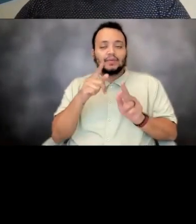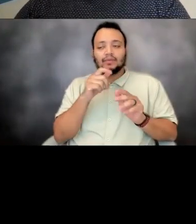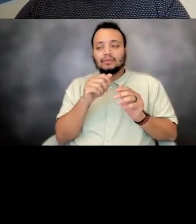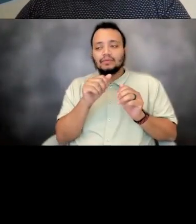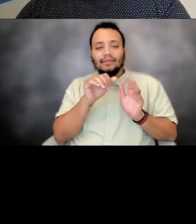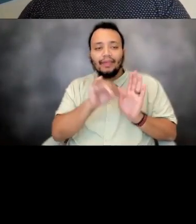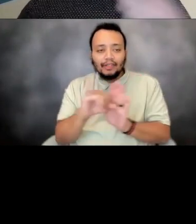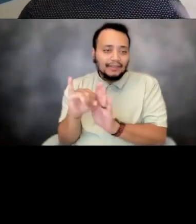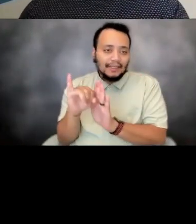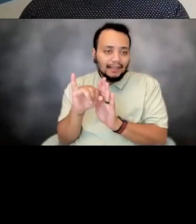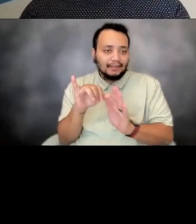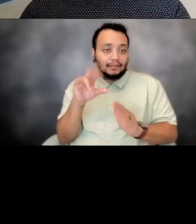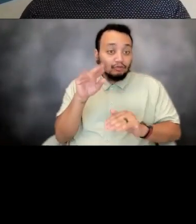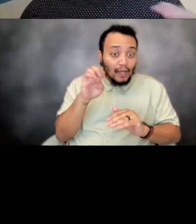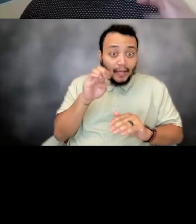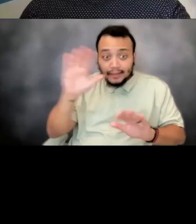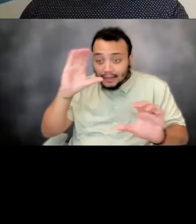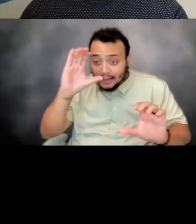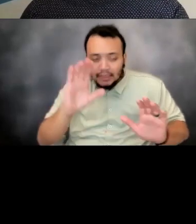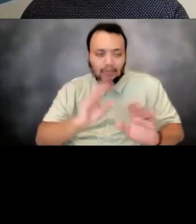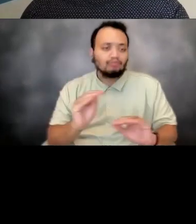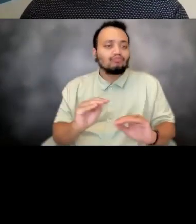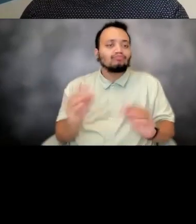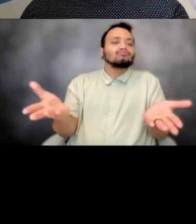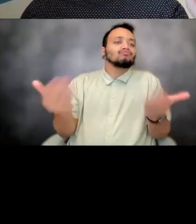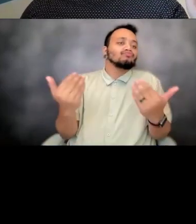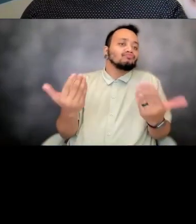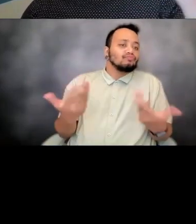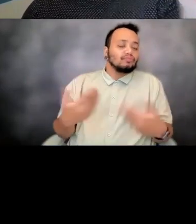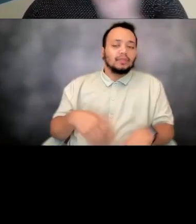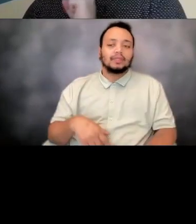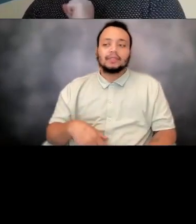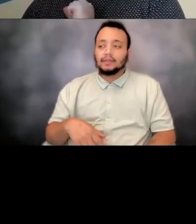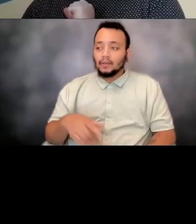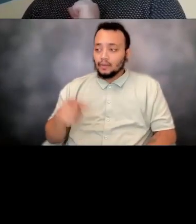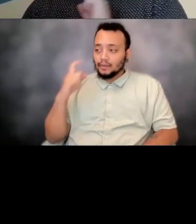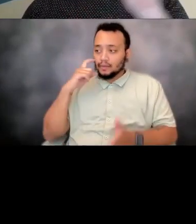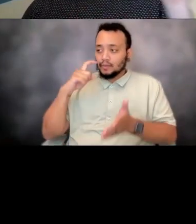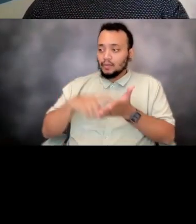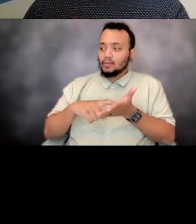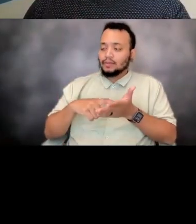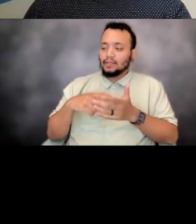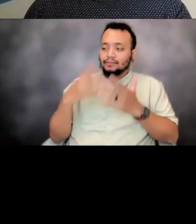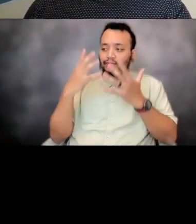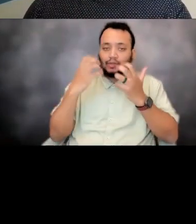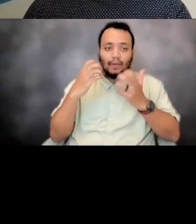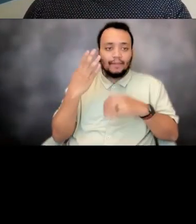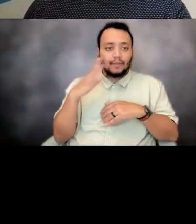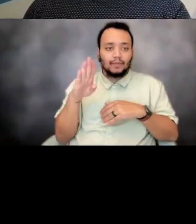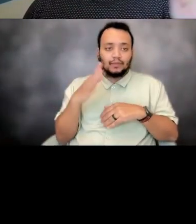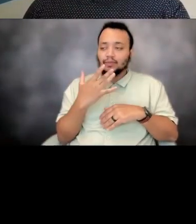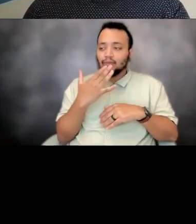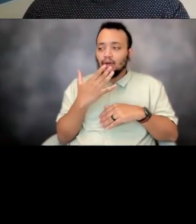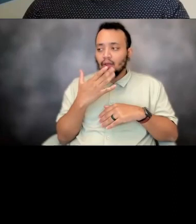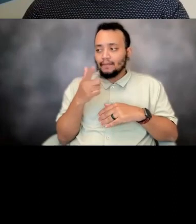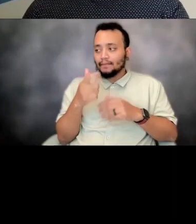And so you can kind of see with the providers that darker blue color, they were majority white,